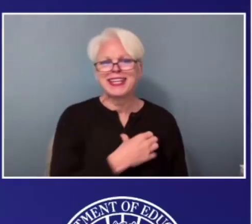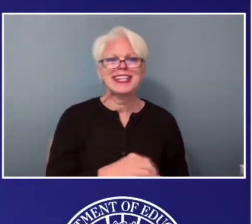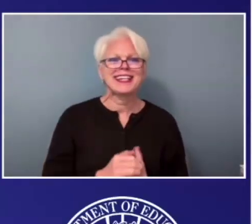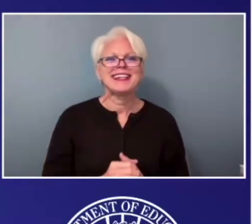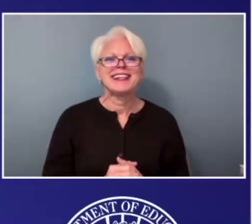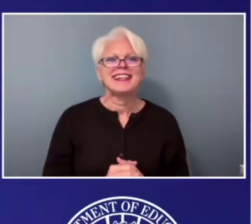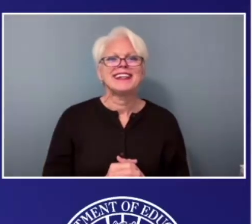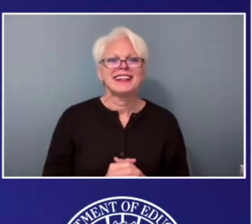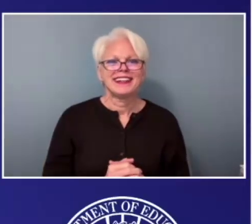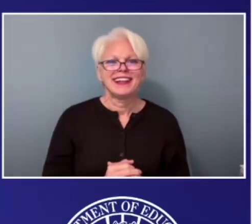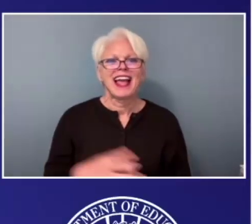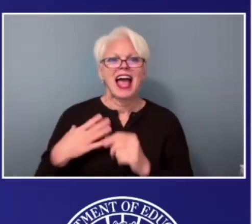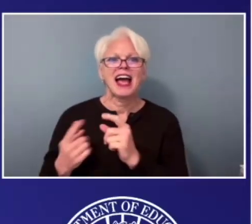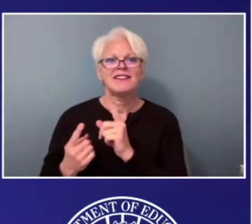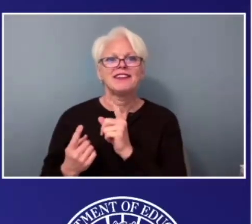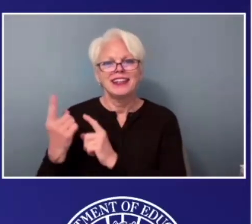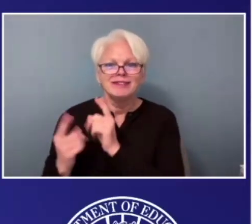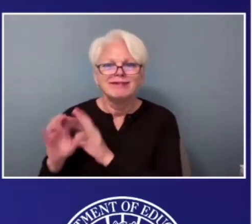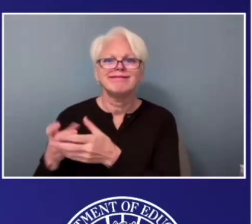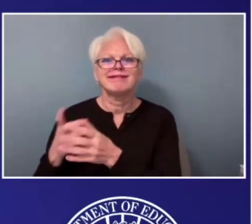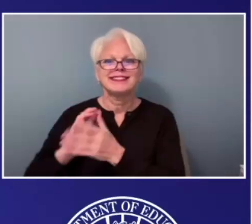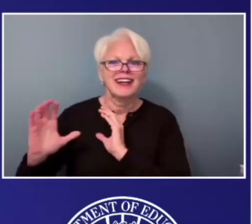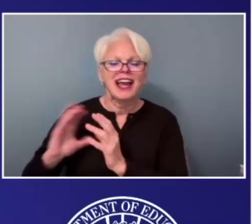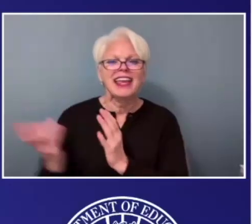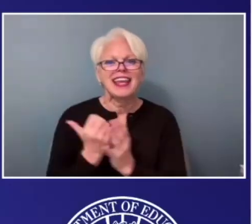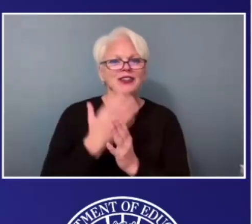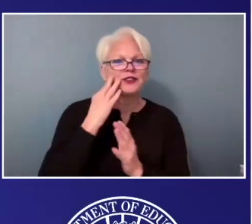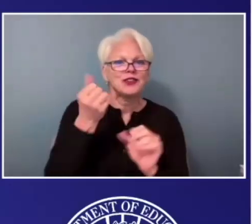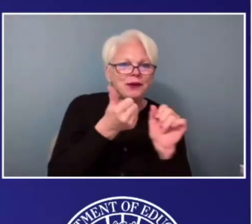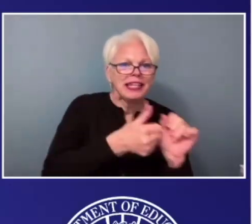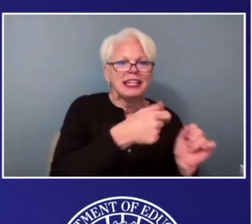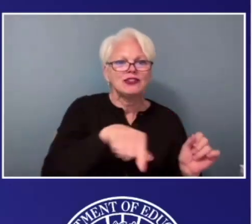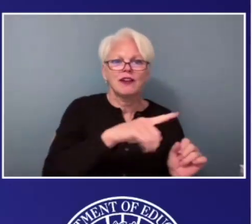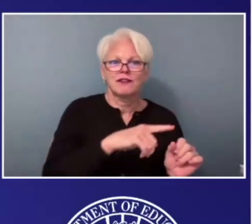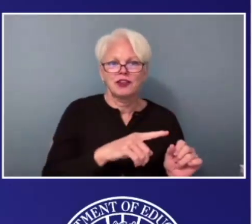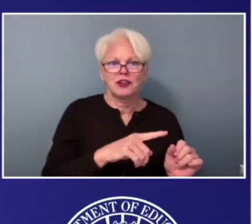Having sidebar conversations and really getting to know each one of you has certainly been a privilege for me.